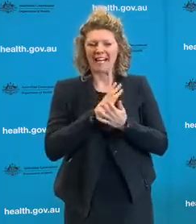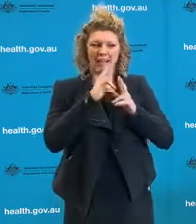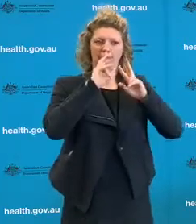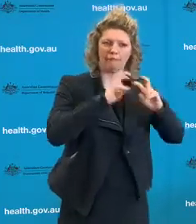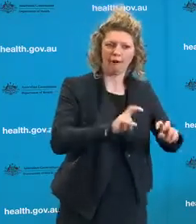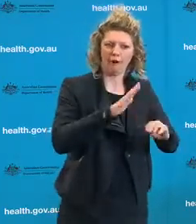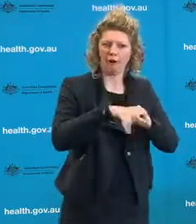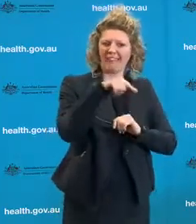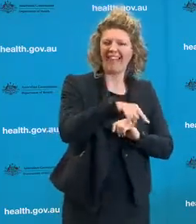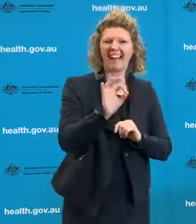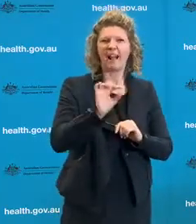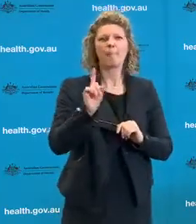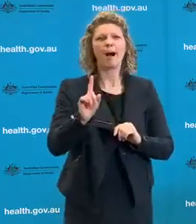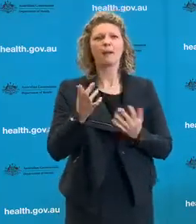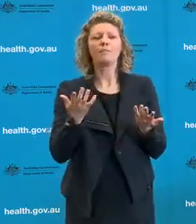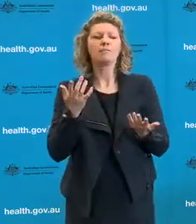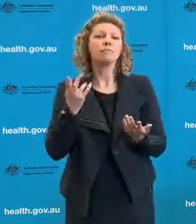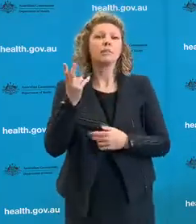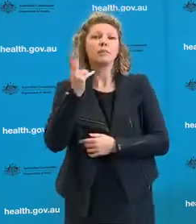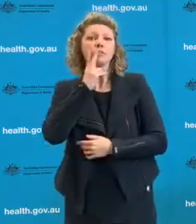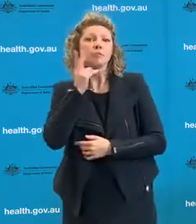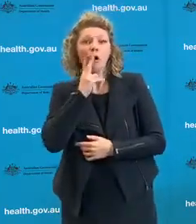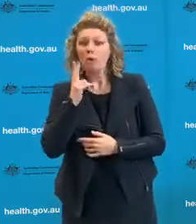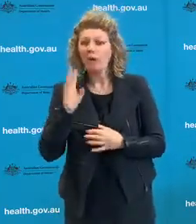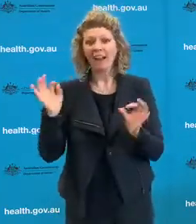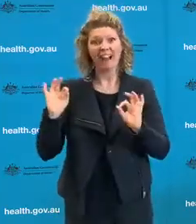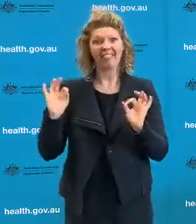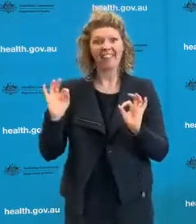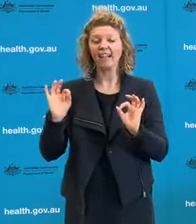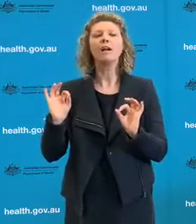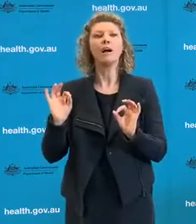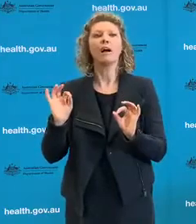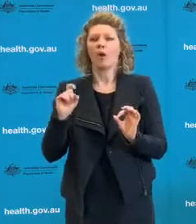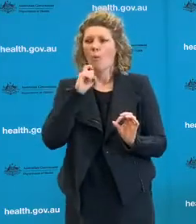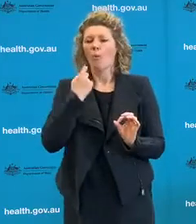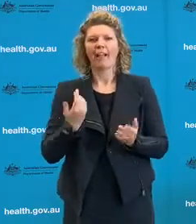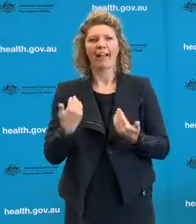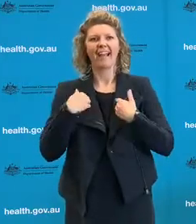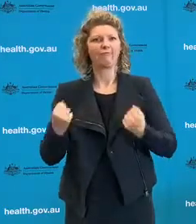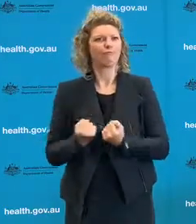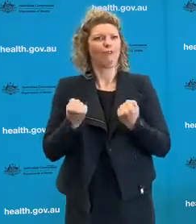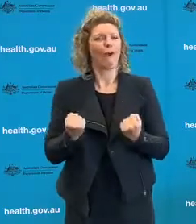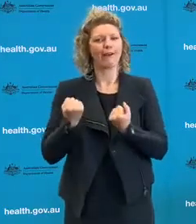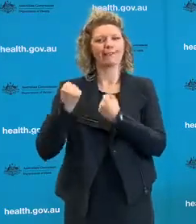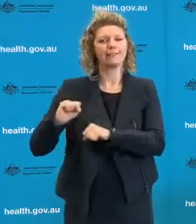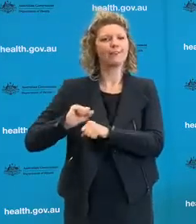things like quitting smoking are going to be an excellent and important thing to do. That's self-evident.